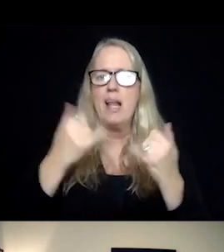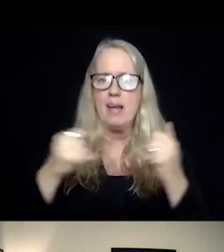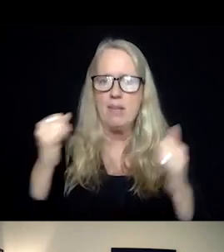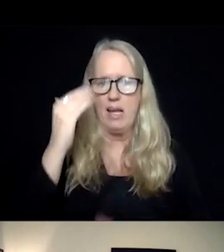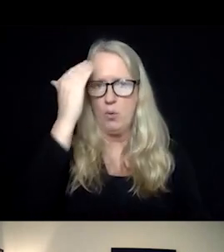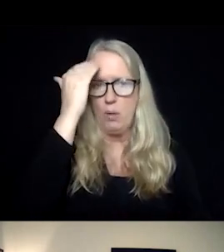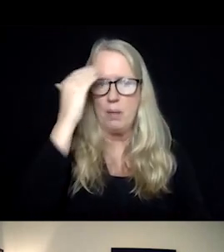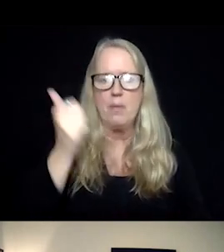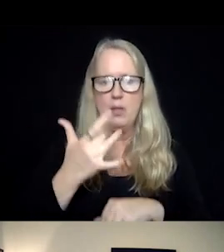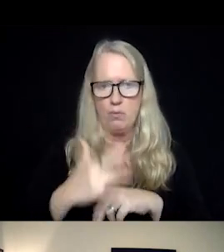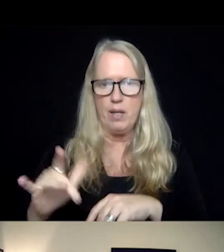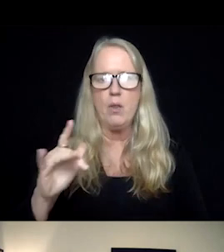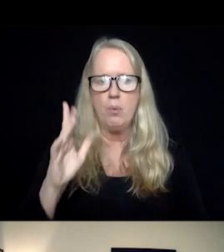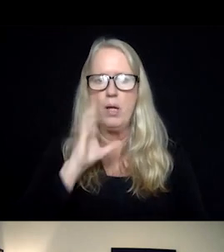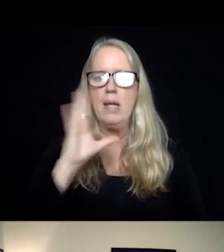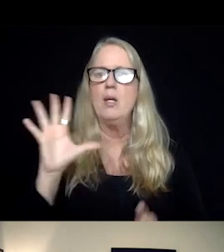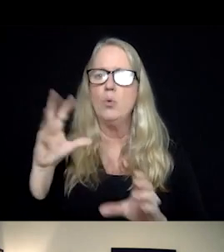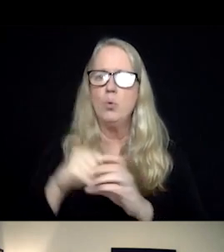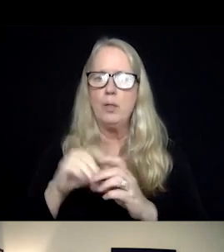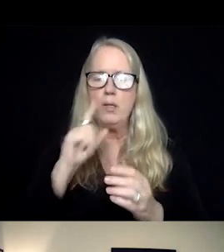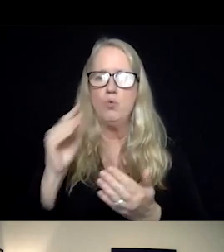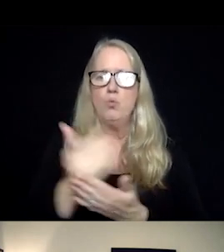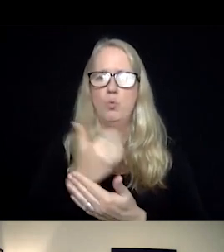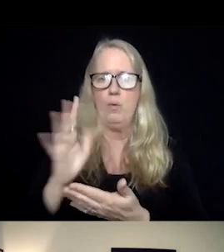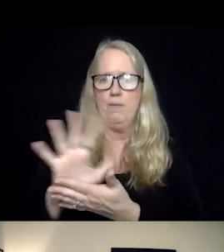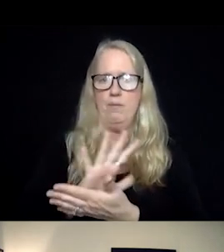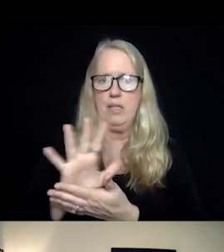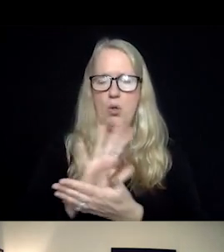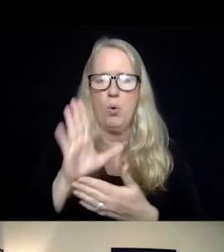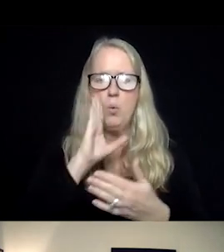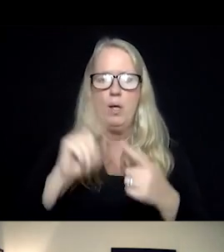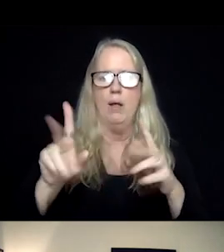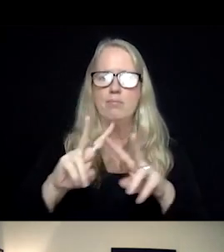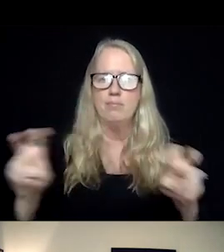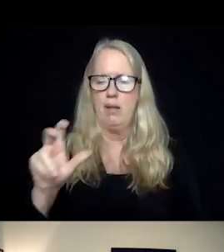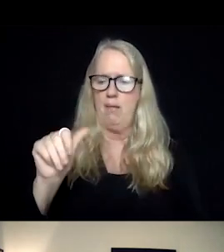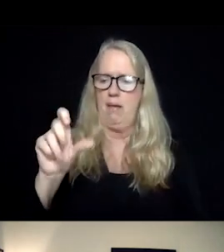INCLUDING A NEW VIDEO THAT LOOKS AT ASL, AMERICAN SIGN